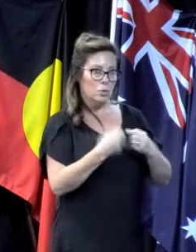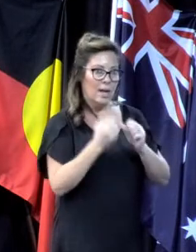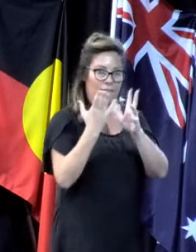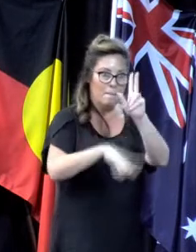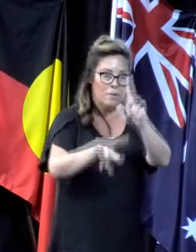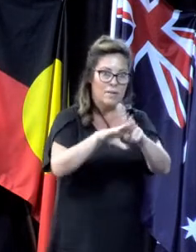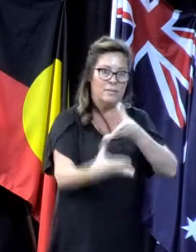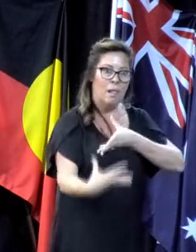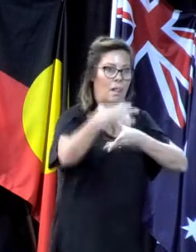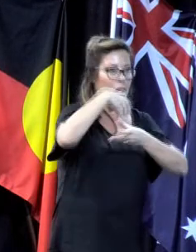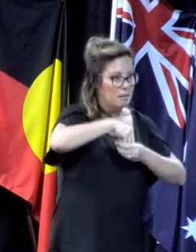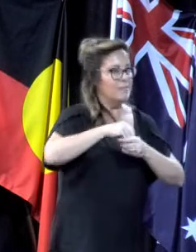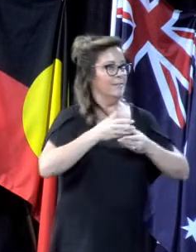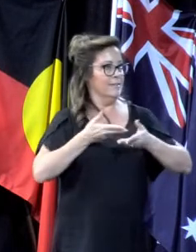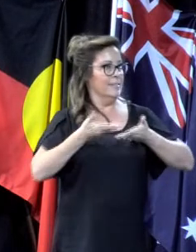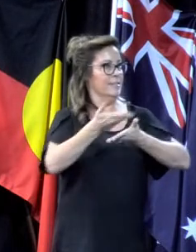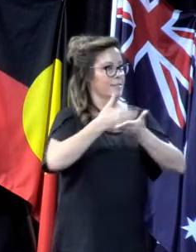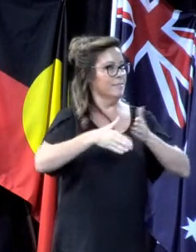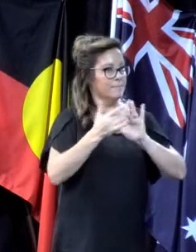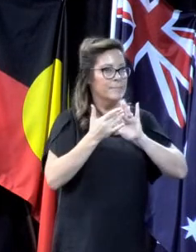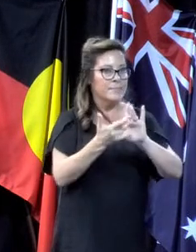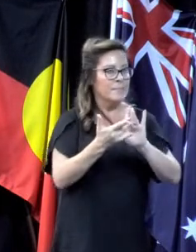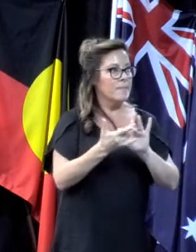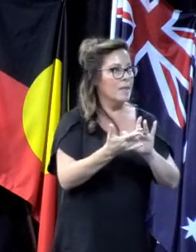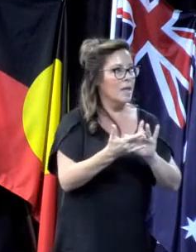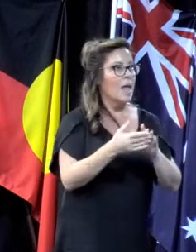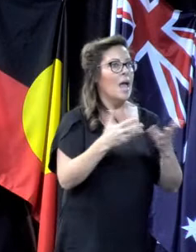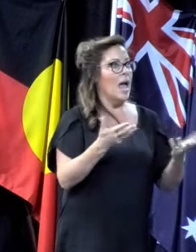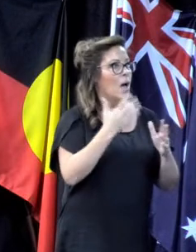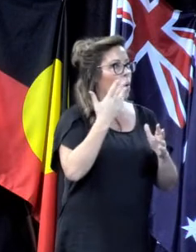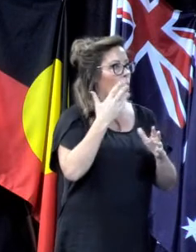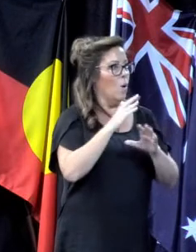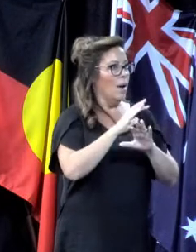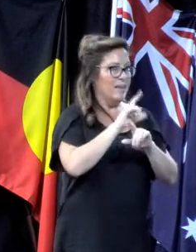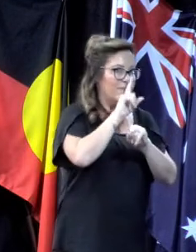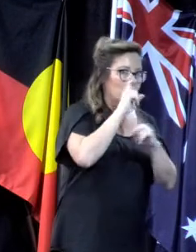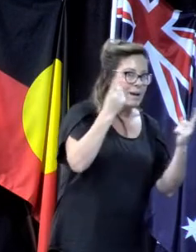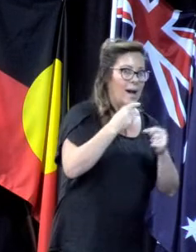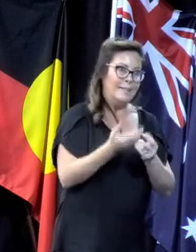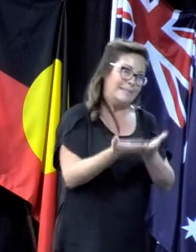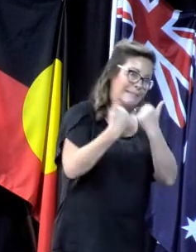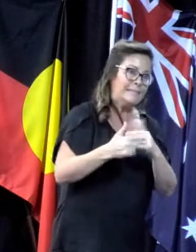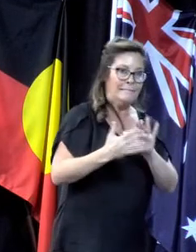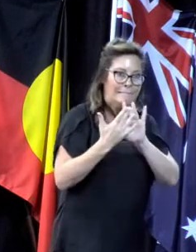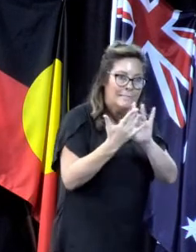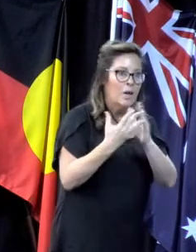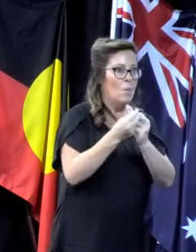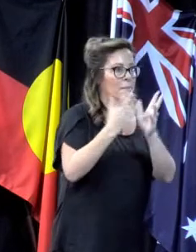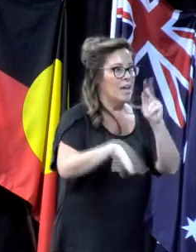of the student at the school and when you don’t have that, the challenges it presents. Who would - - -